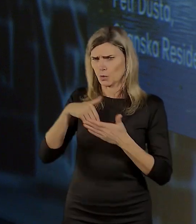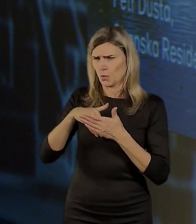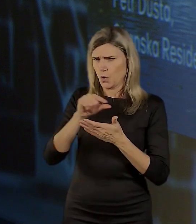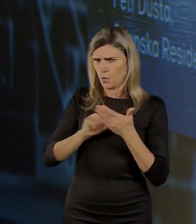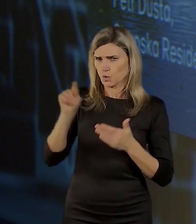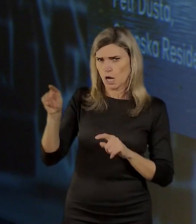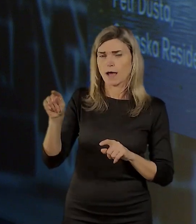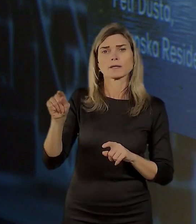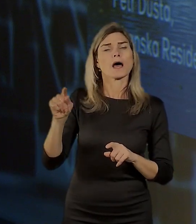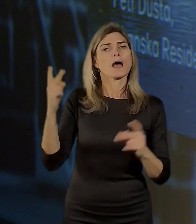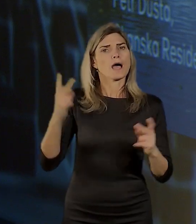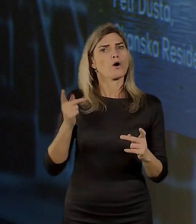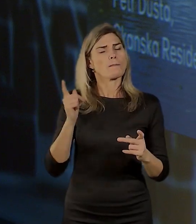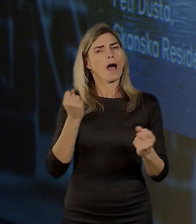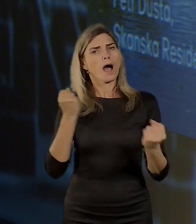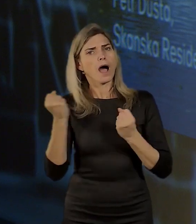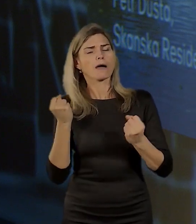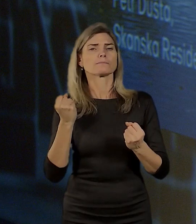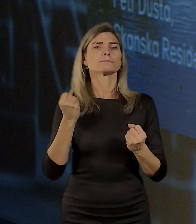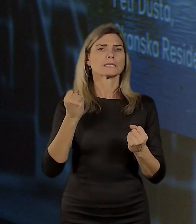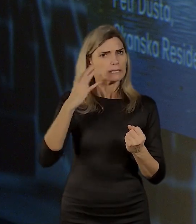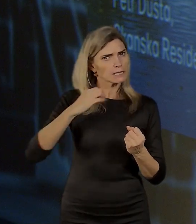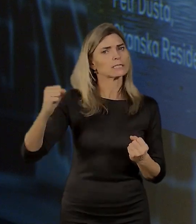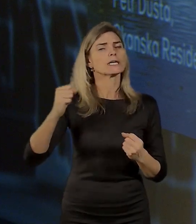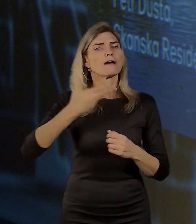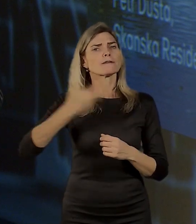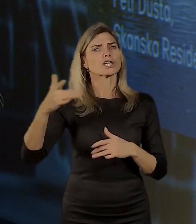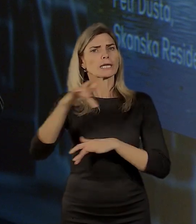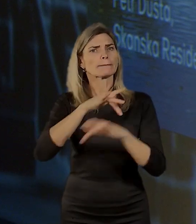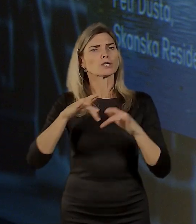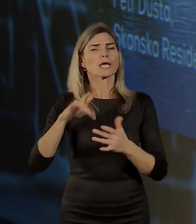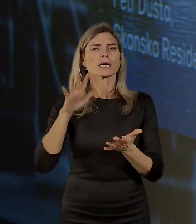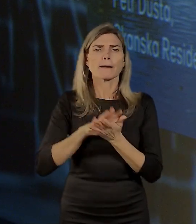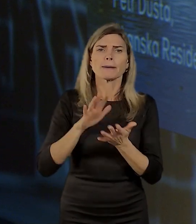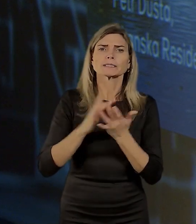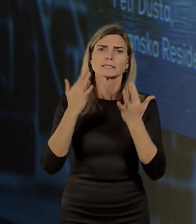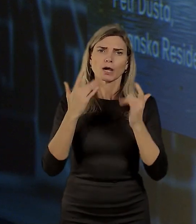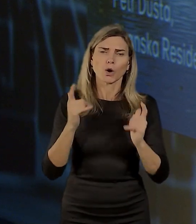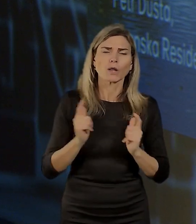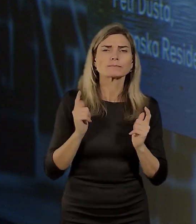the first demographic study prepared some six years ago, and it was subsequently updated.